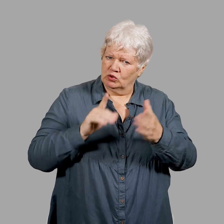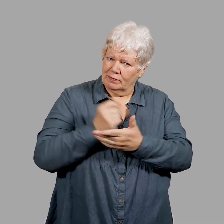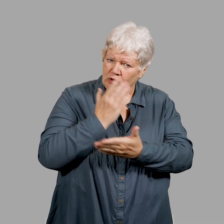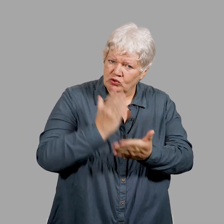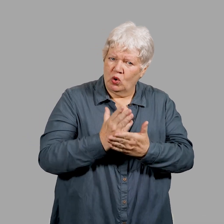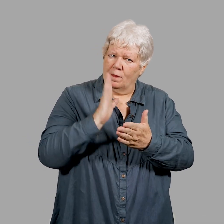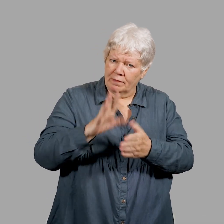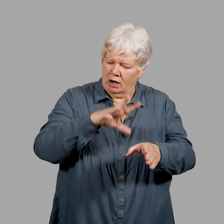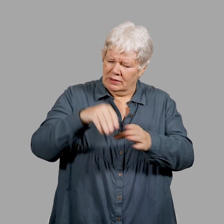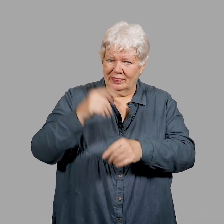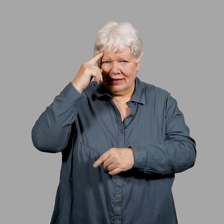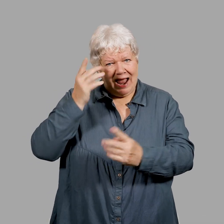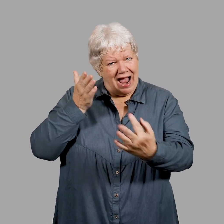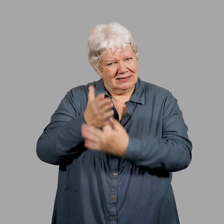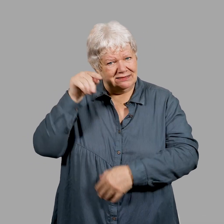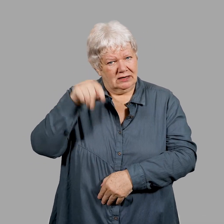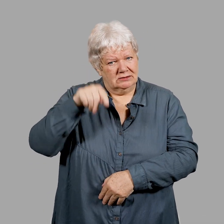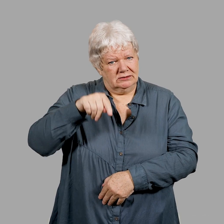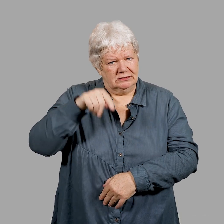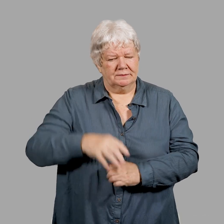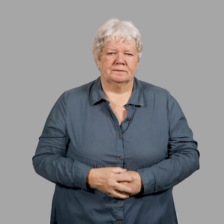consideration of accessibility.